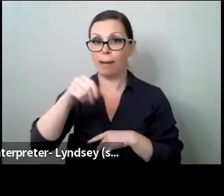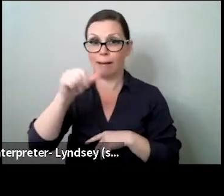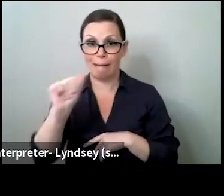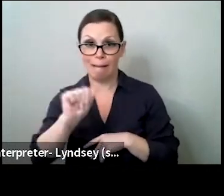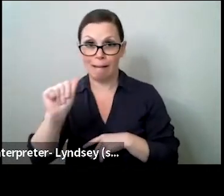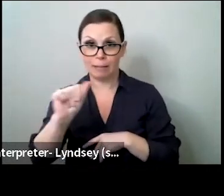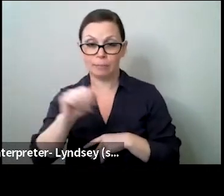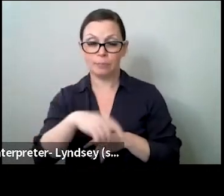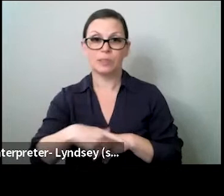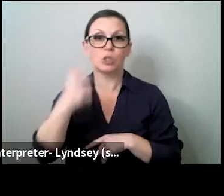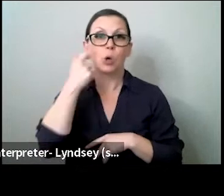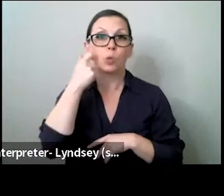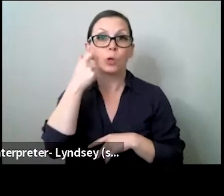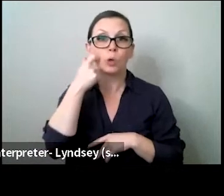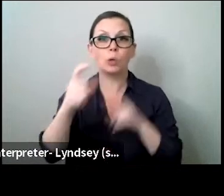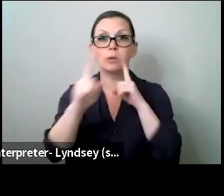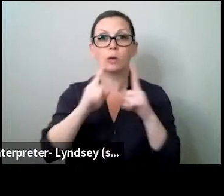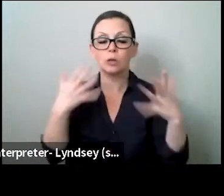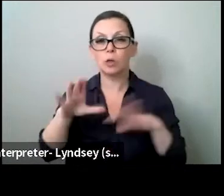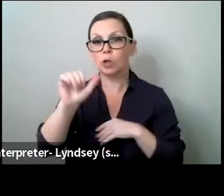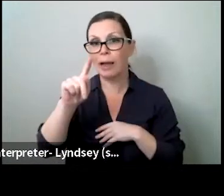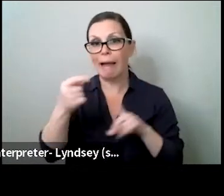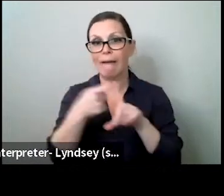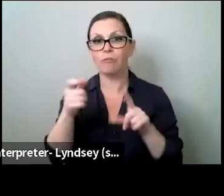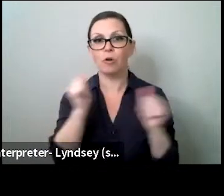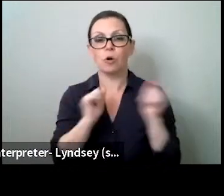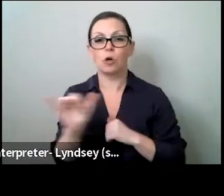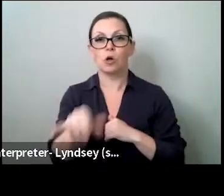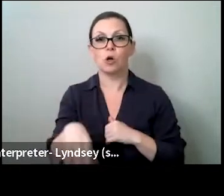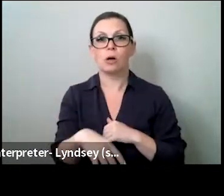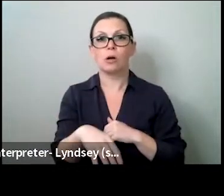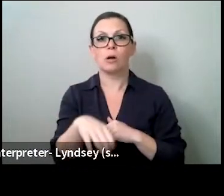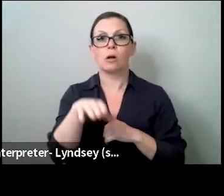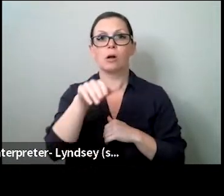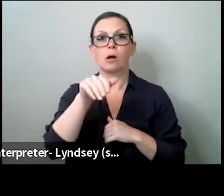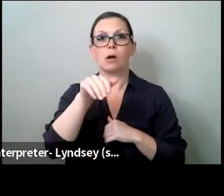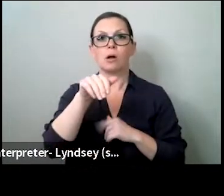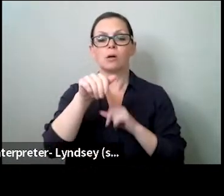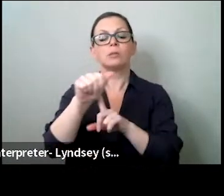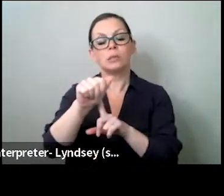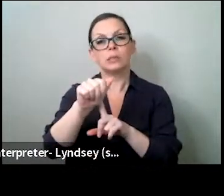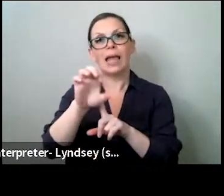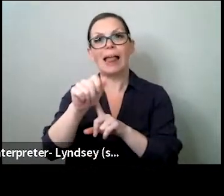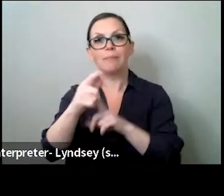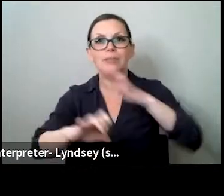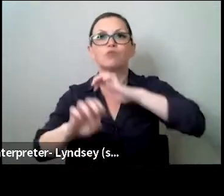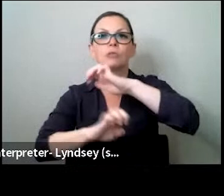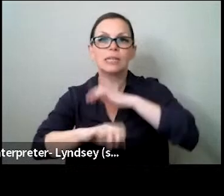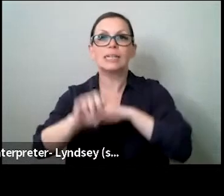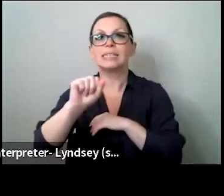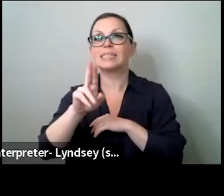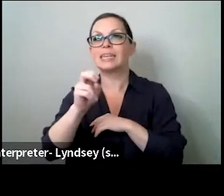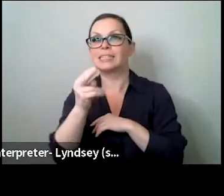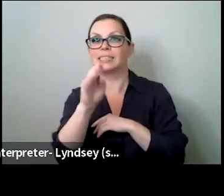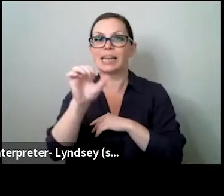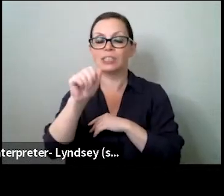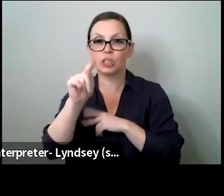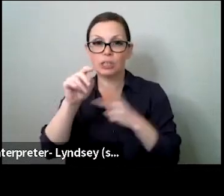So recently we've spoken to casts from shows like a "Abbott Elementary," "Succession," "Ted Lasso." It's a great way to get information